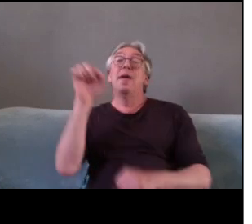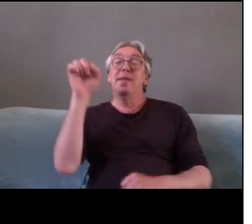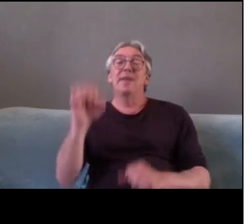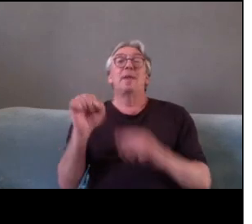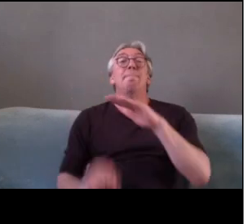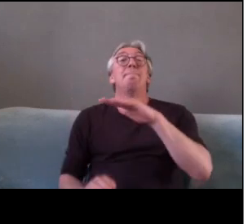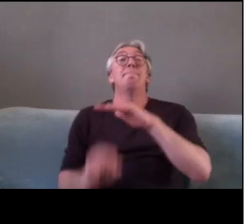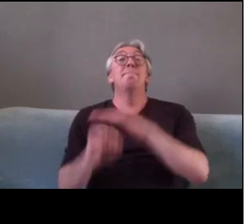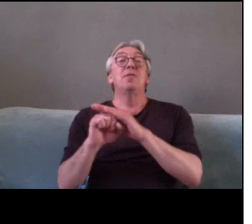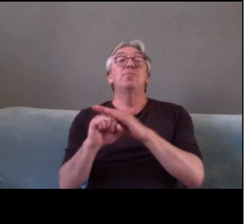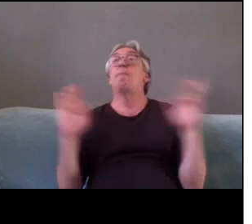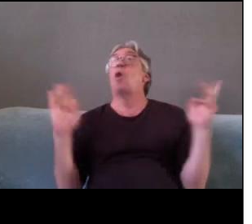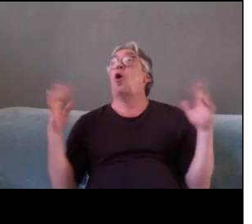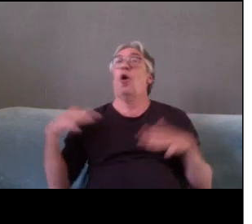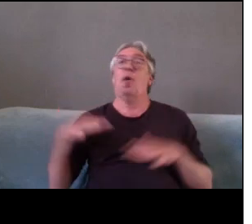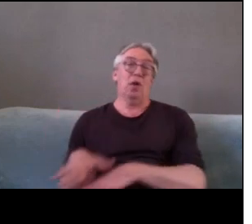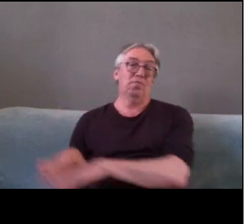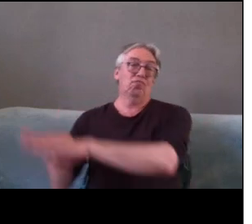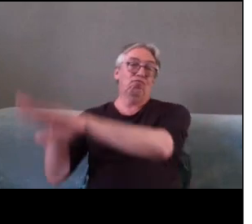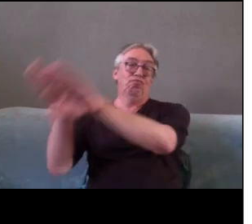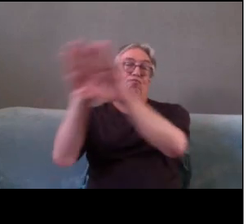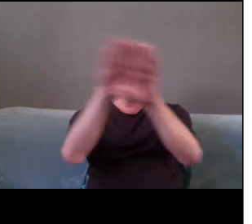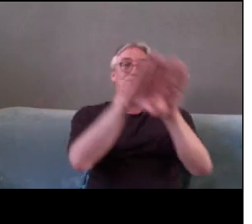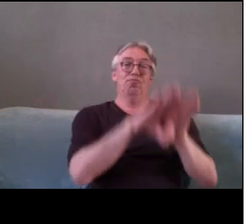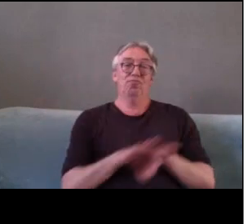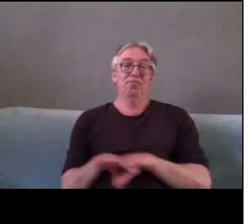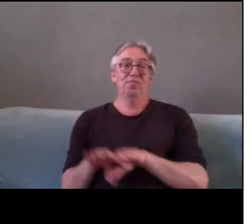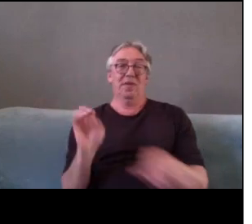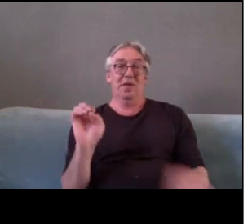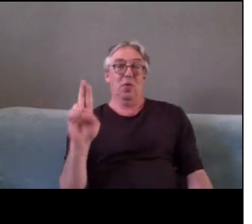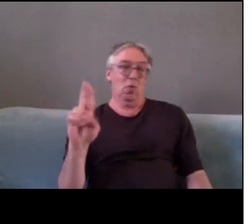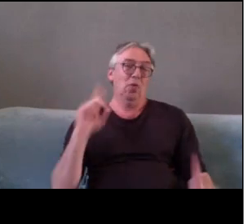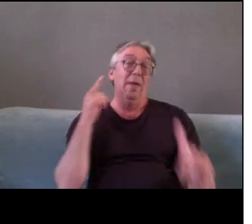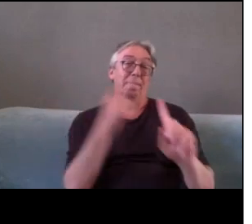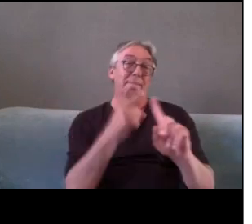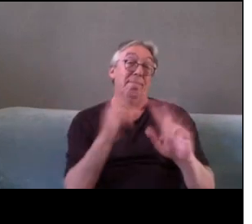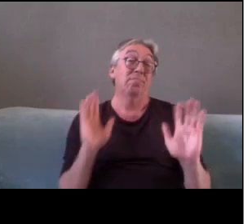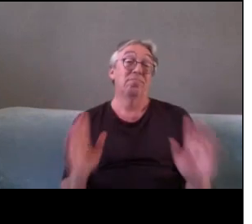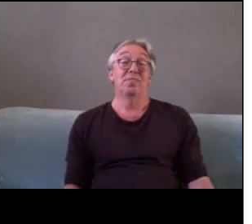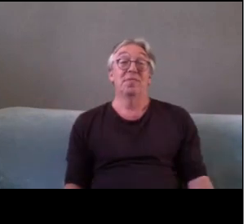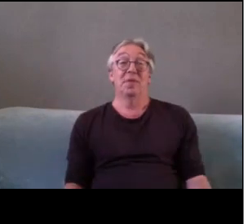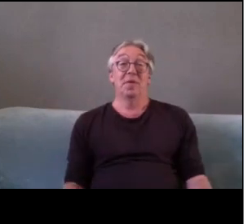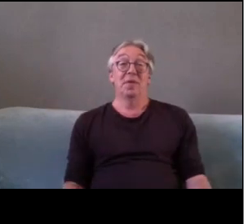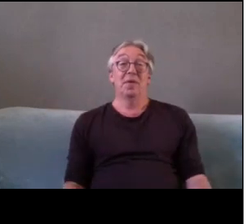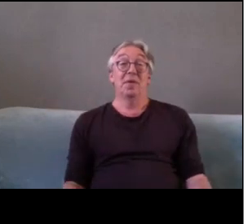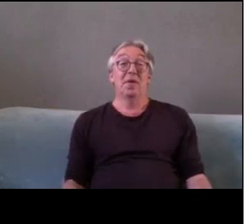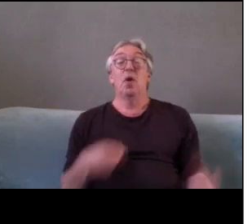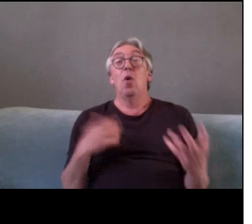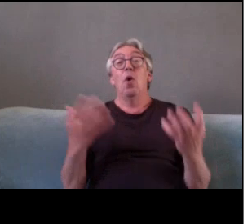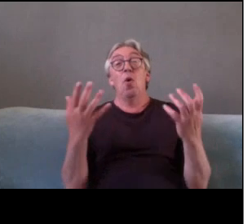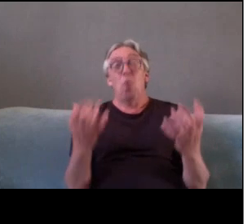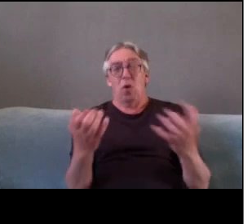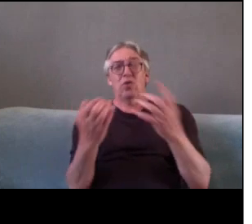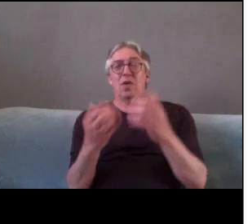So it states that what the Code aims is to have a very harmonized equal approach across the EU.